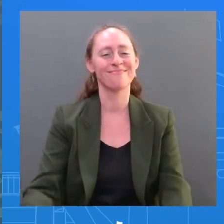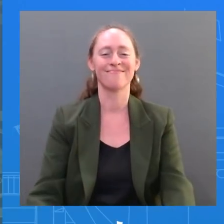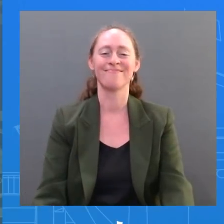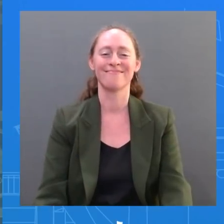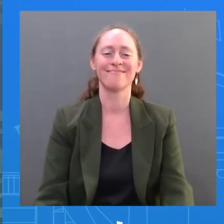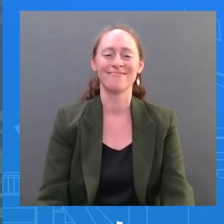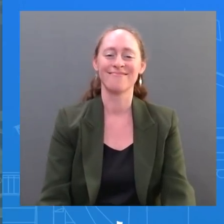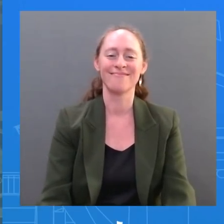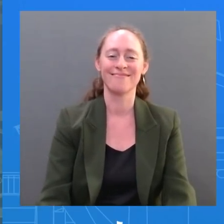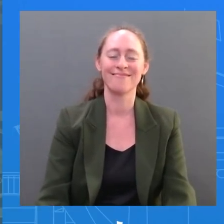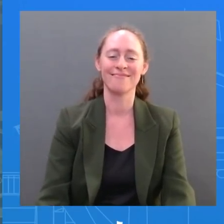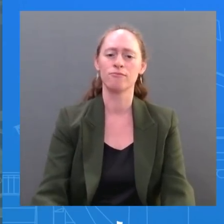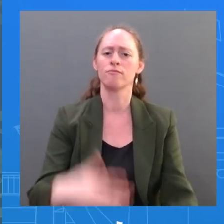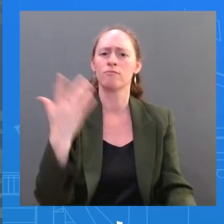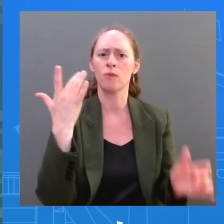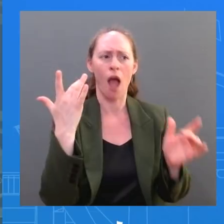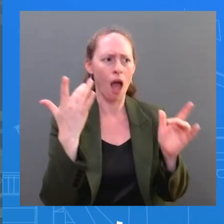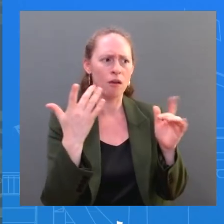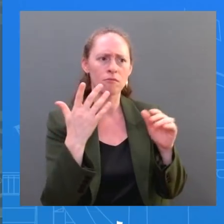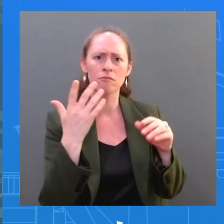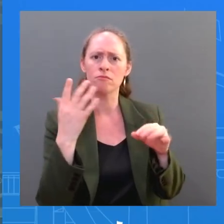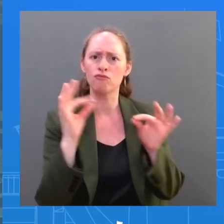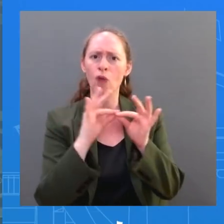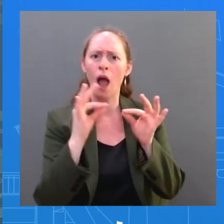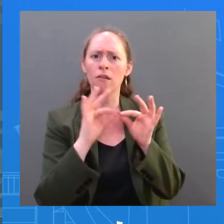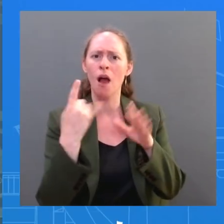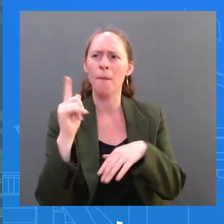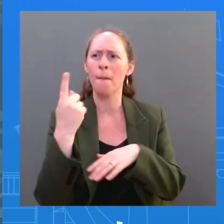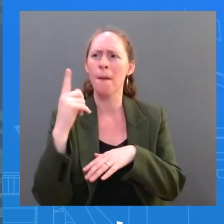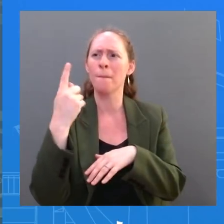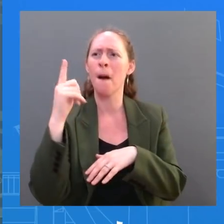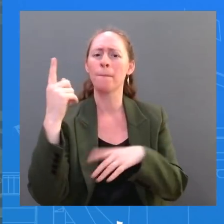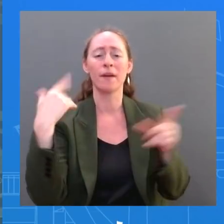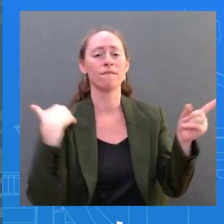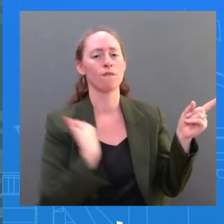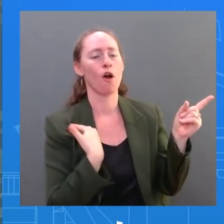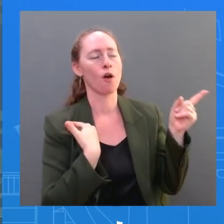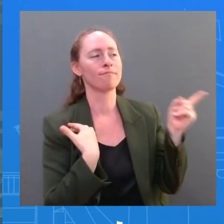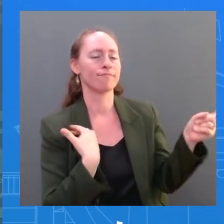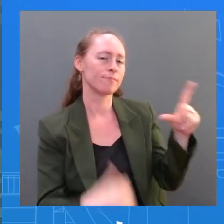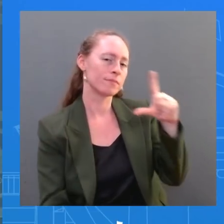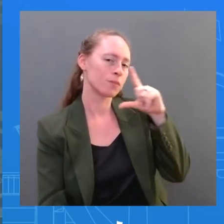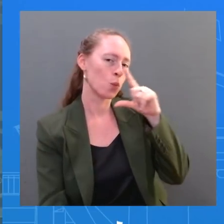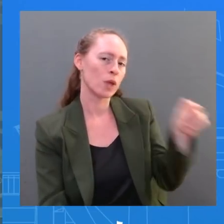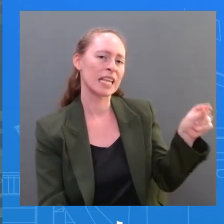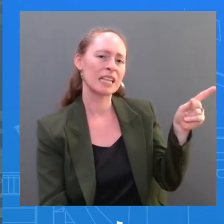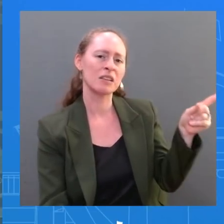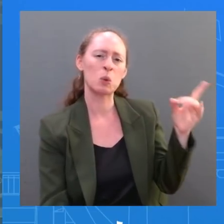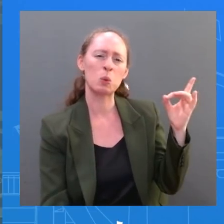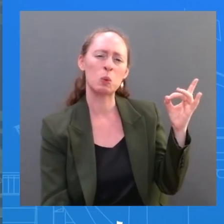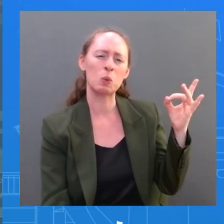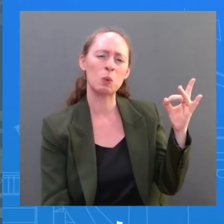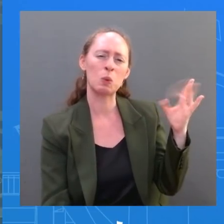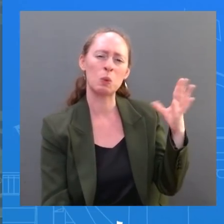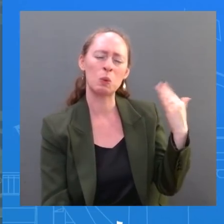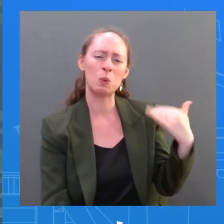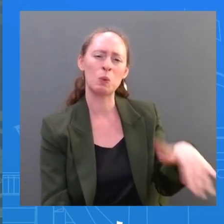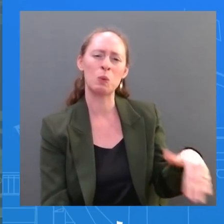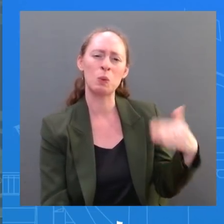Putin's tax hikes, Putin's war -- a brutal war on Ukraine. And that's why we have seen the increase of gas prices.